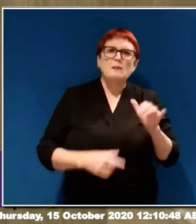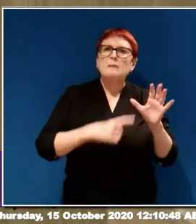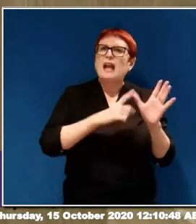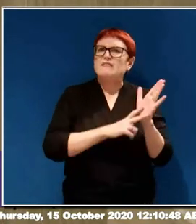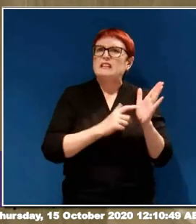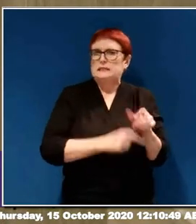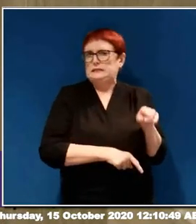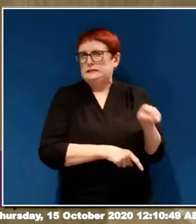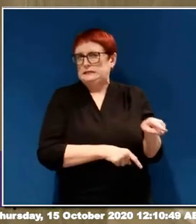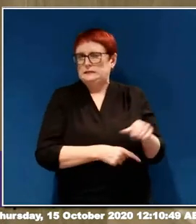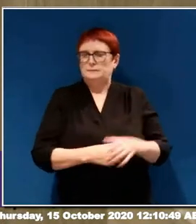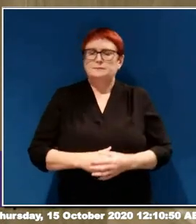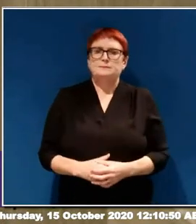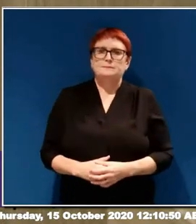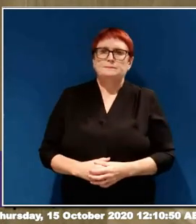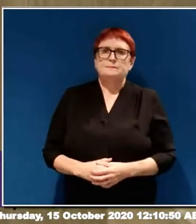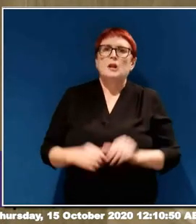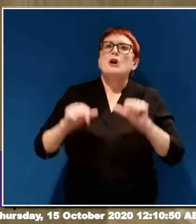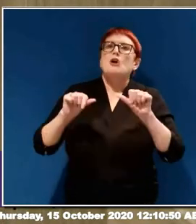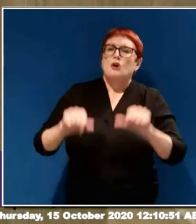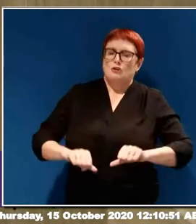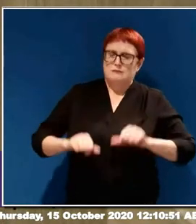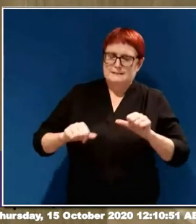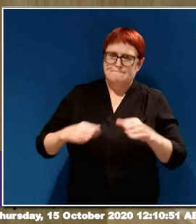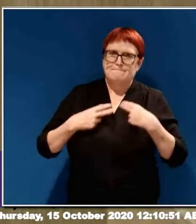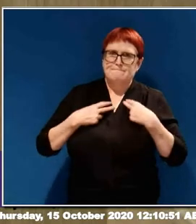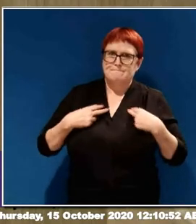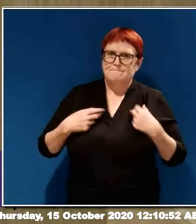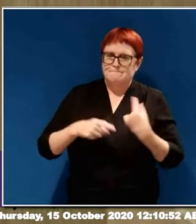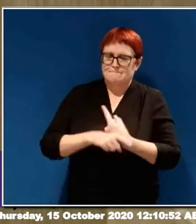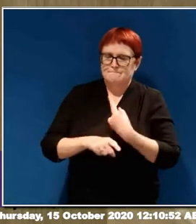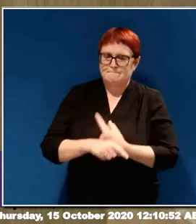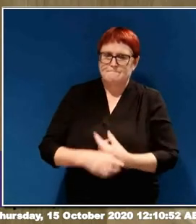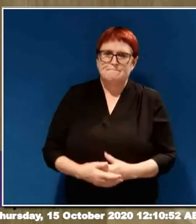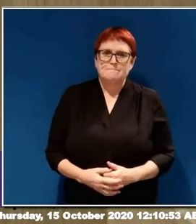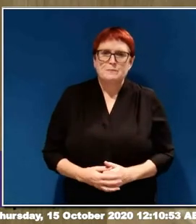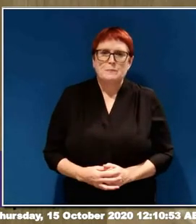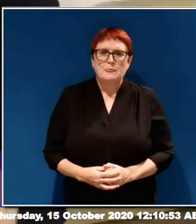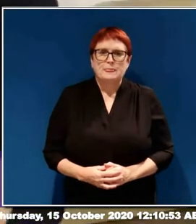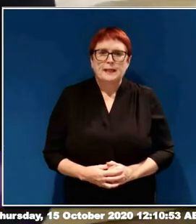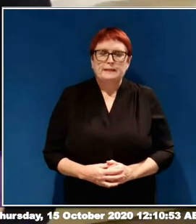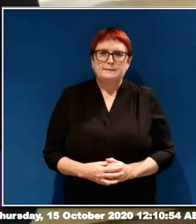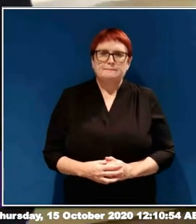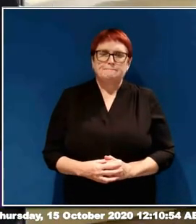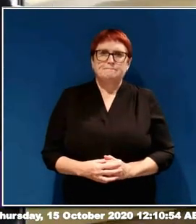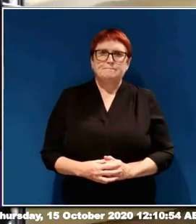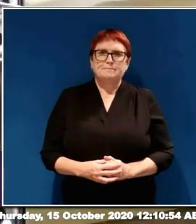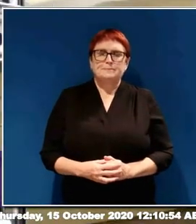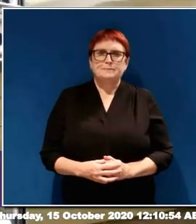So your understanding of the respective roles is what you pick up from your